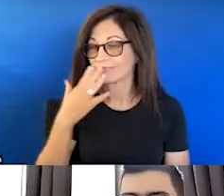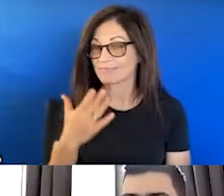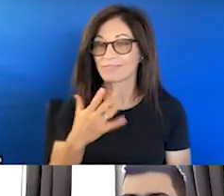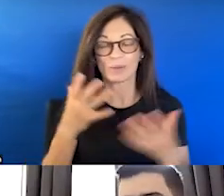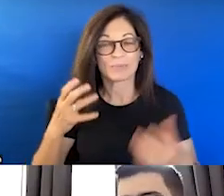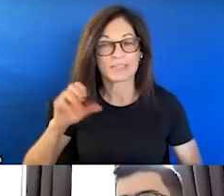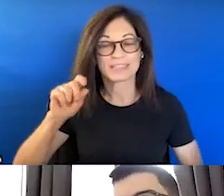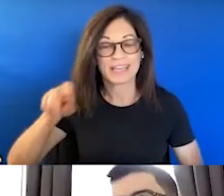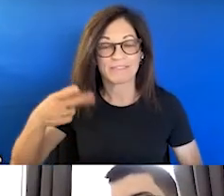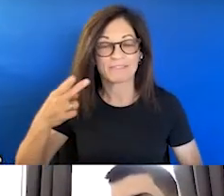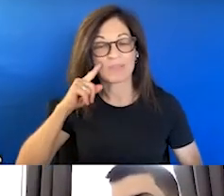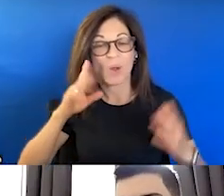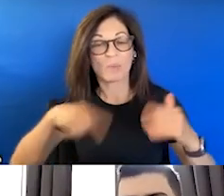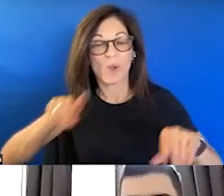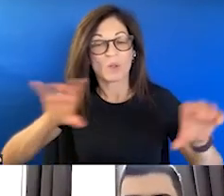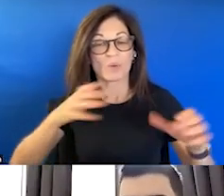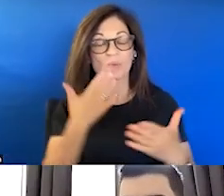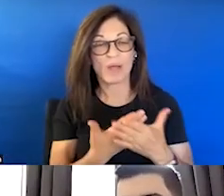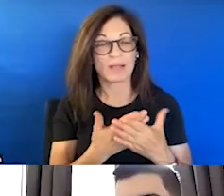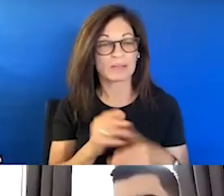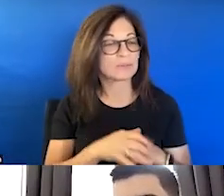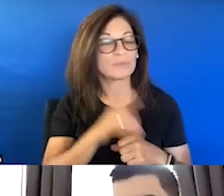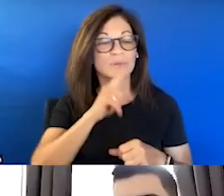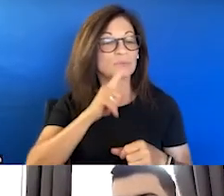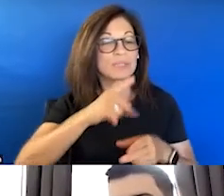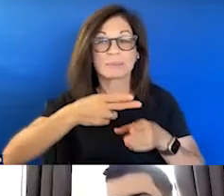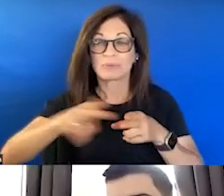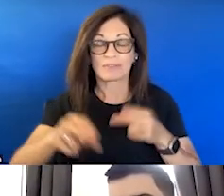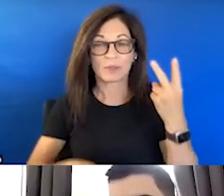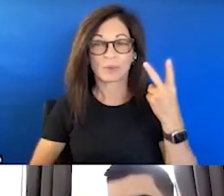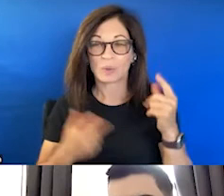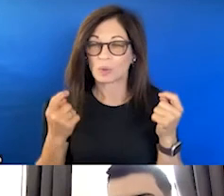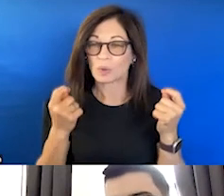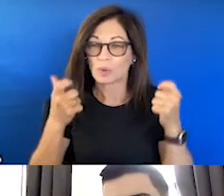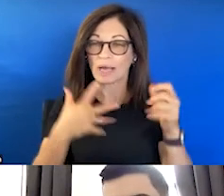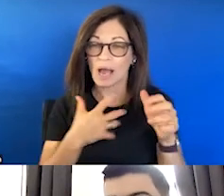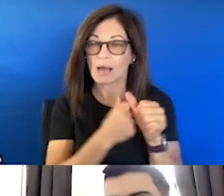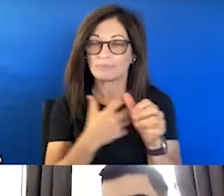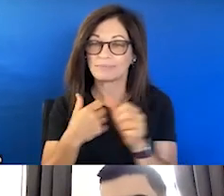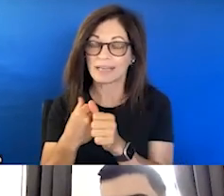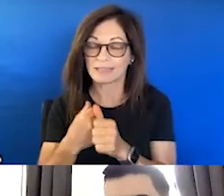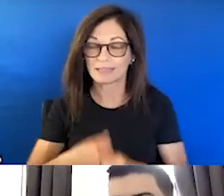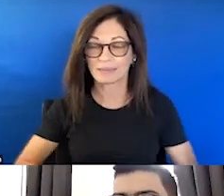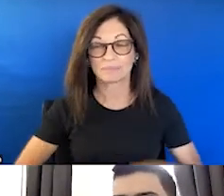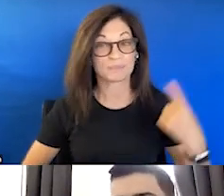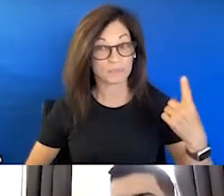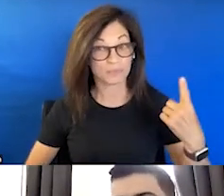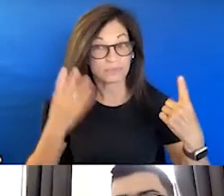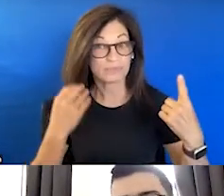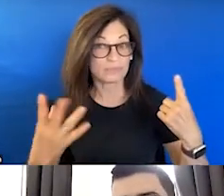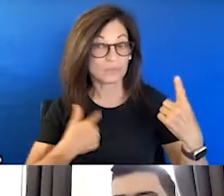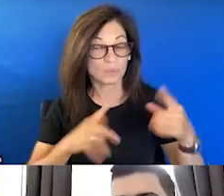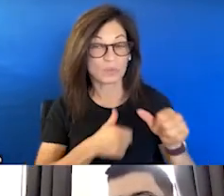DOING WELL. JUST VERY, BRIEFLY, TWO QUICK UPDATES. ONE THAT WE ARE TRACKING, MINNESOTA. THEIR SESSION